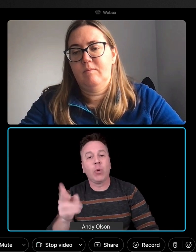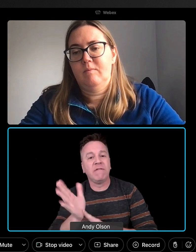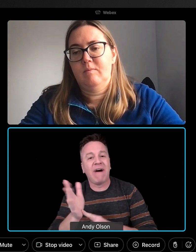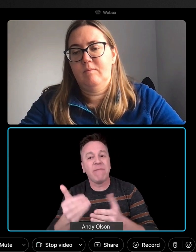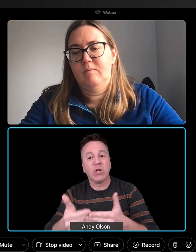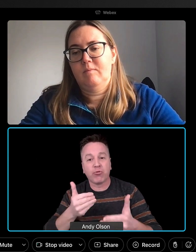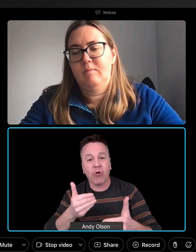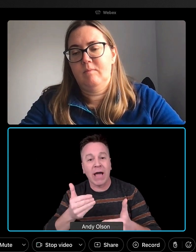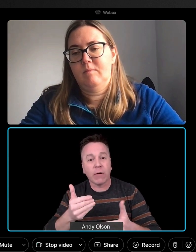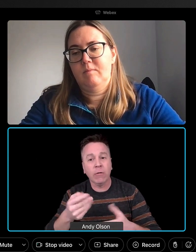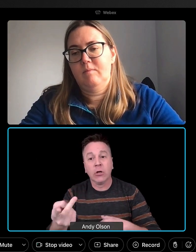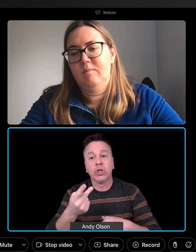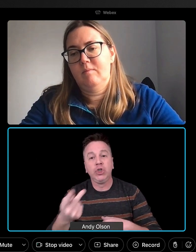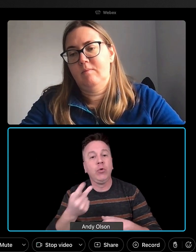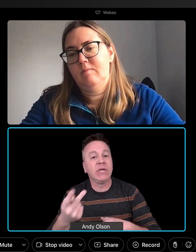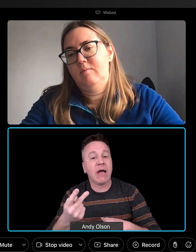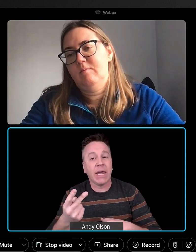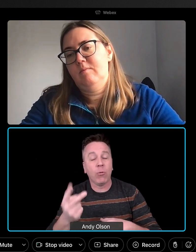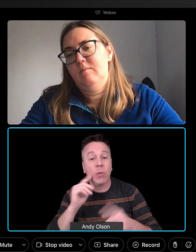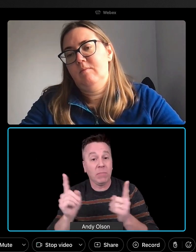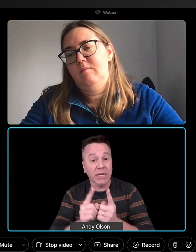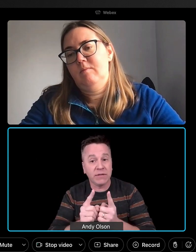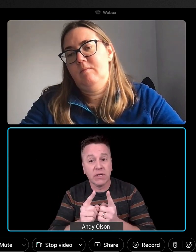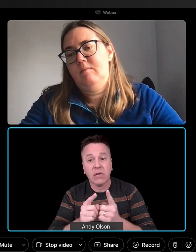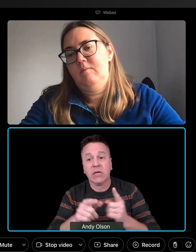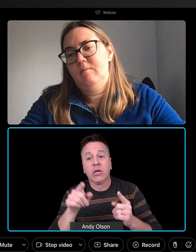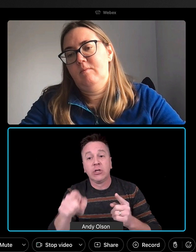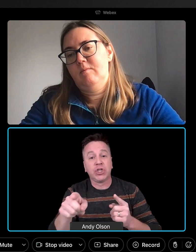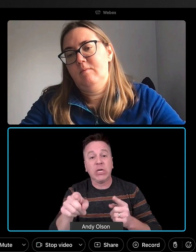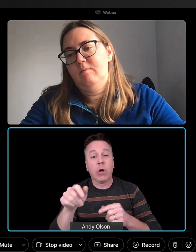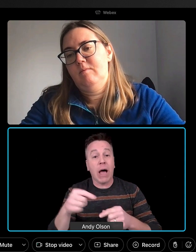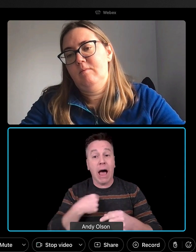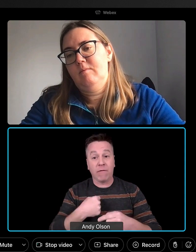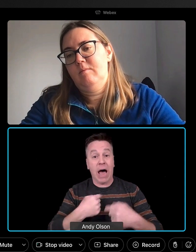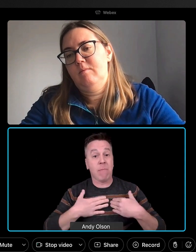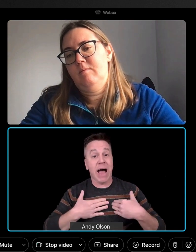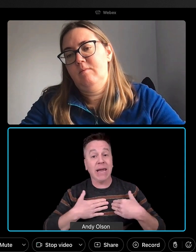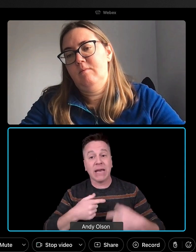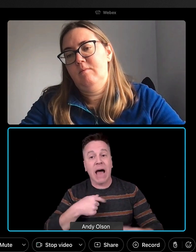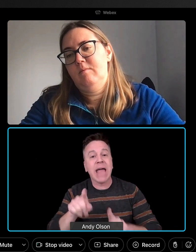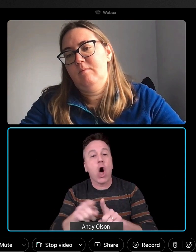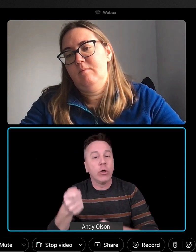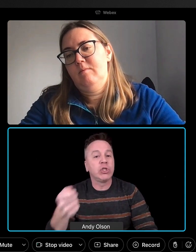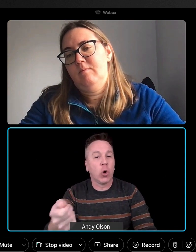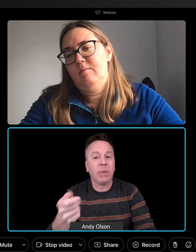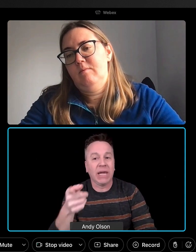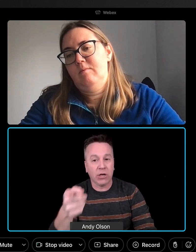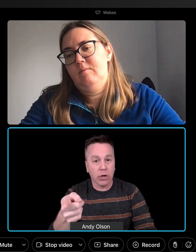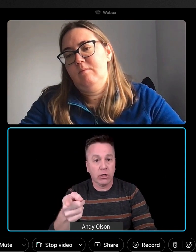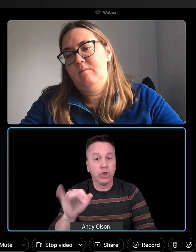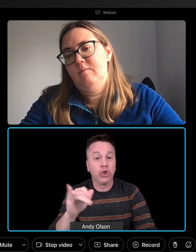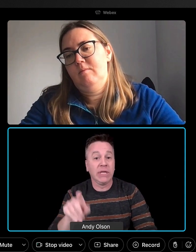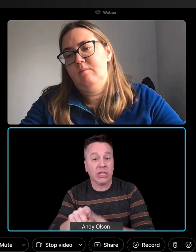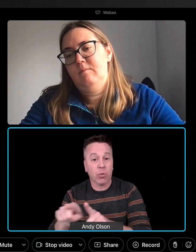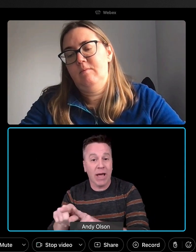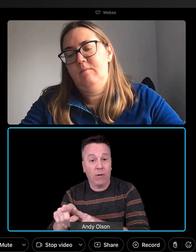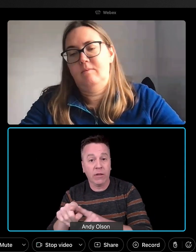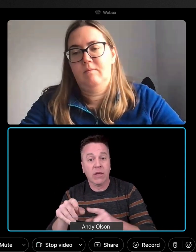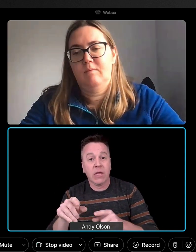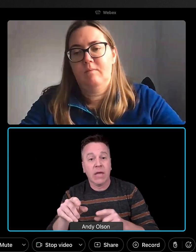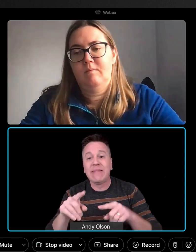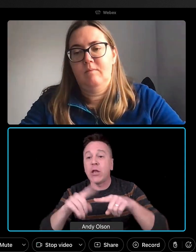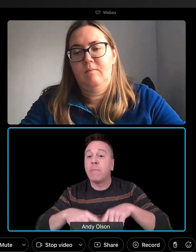I will join five minutes prior. Julie and I will meet, on my end I also pin Julie as well.